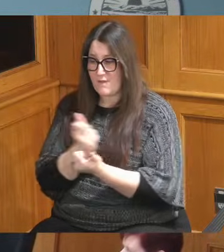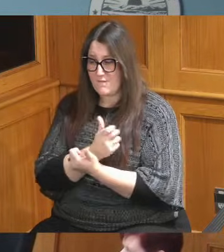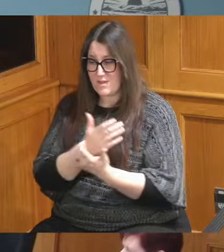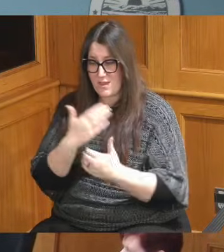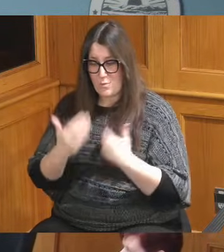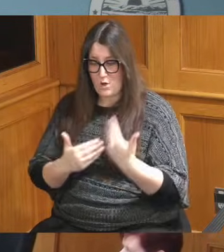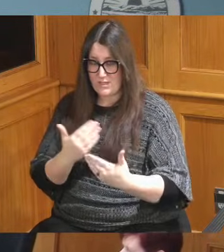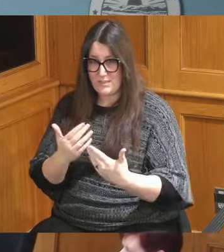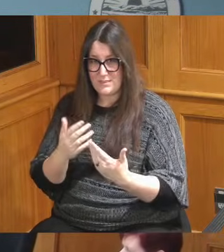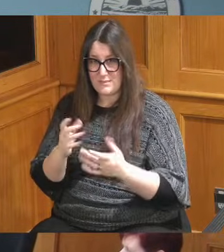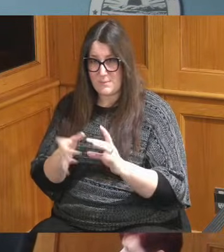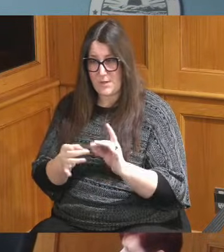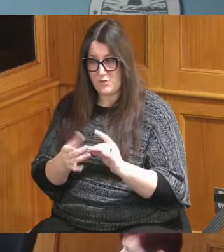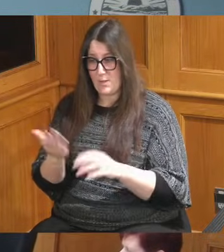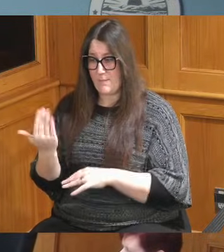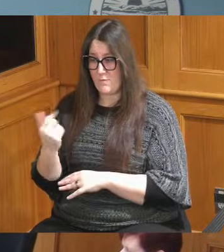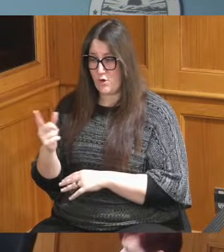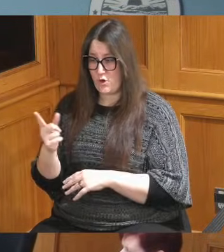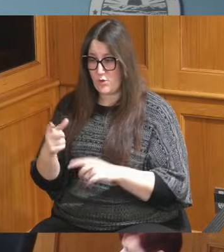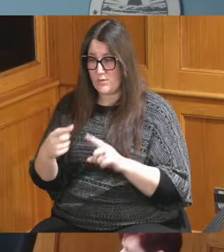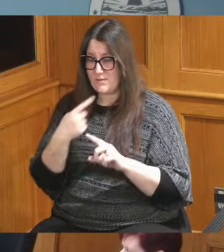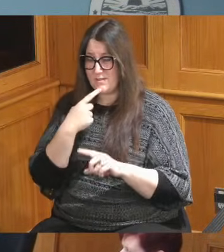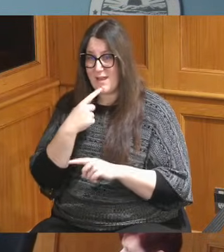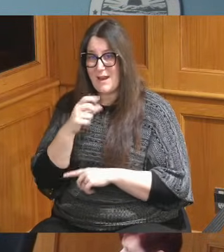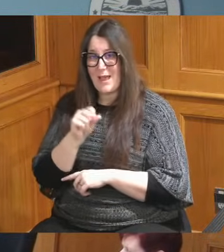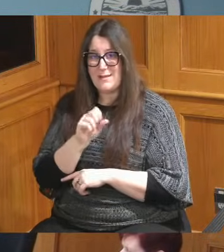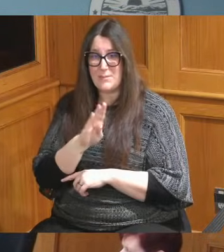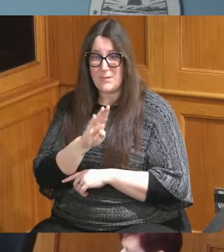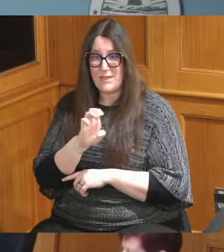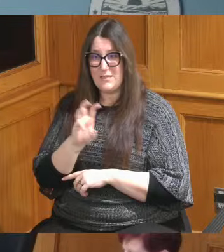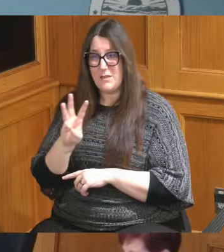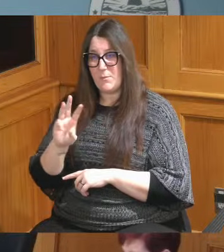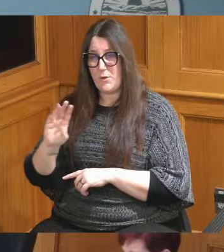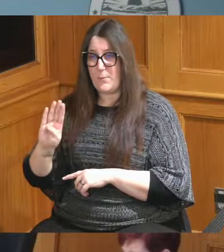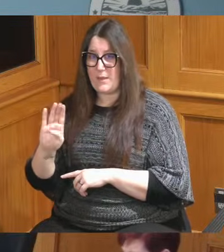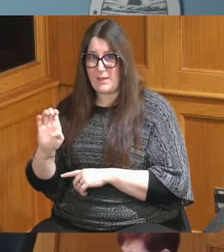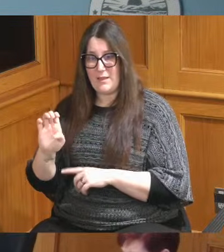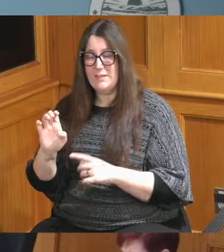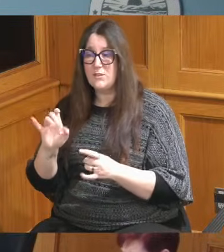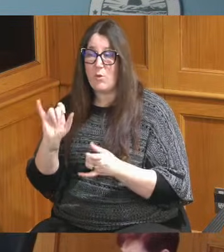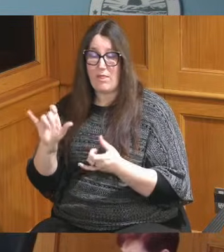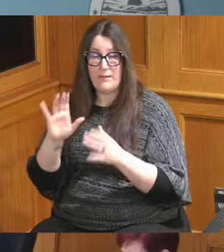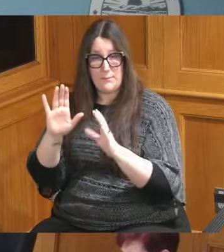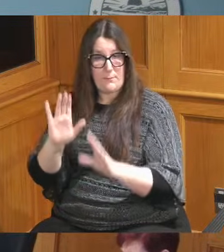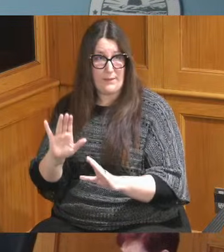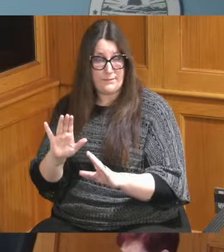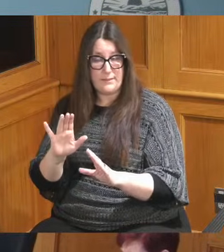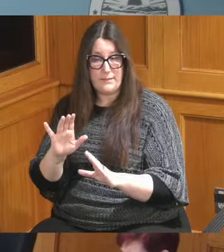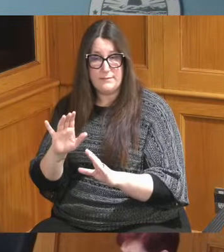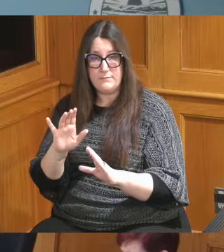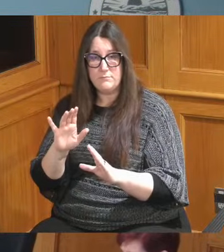earlier and as you say SBE and WBE so that's great and we're moving forward in the process